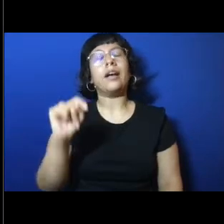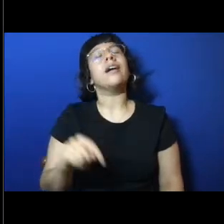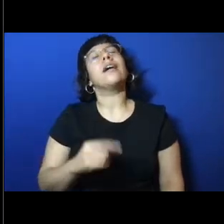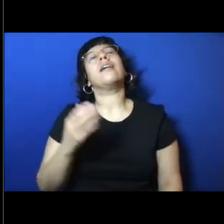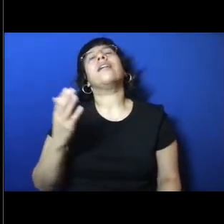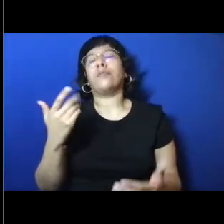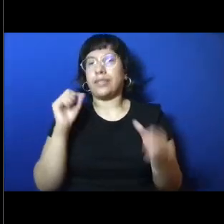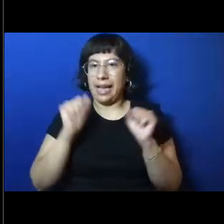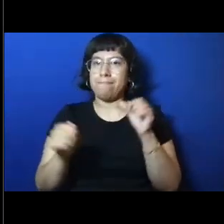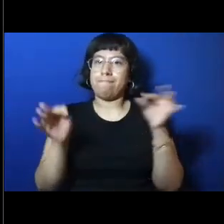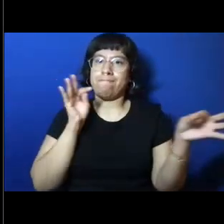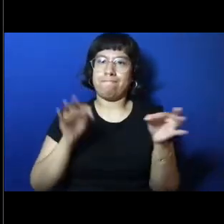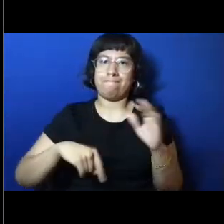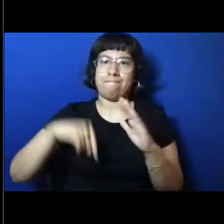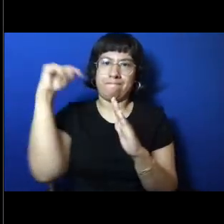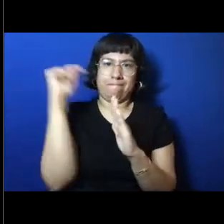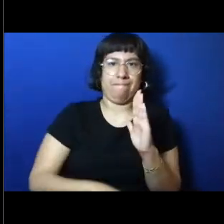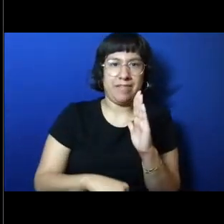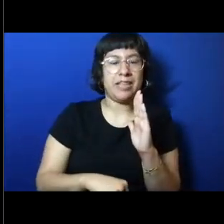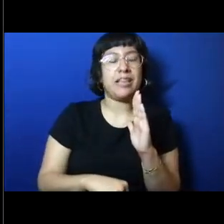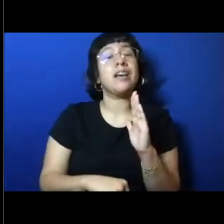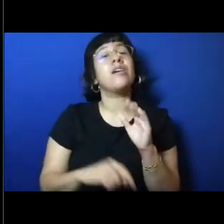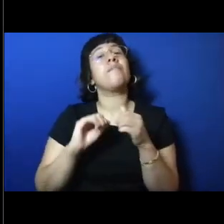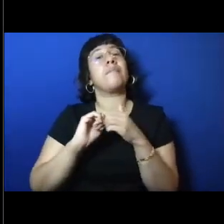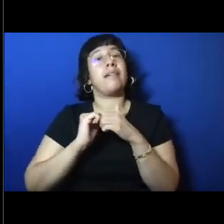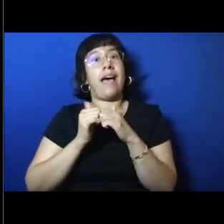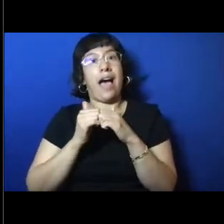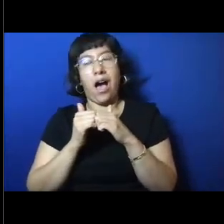But it's basically to keep the sun's perspective with the satellite.